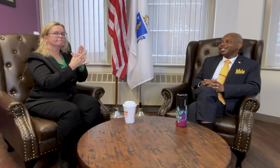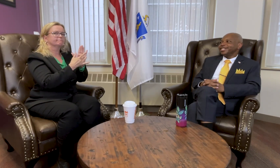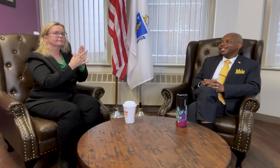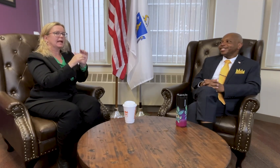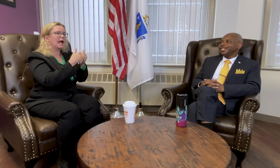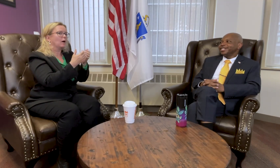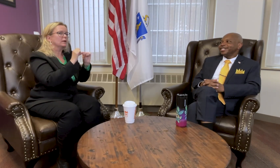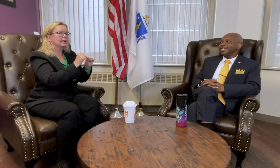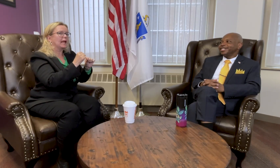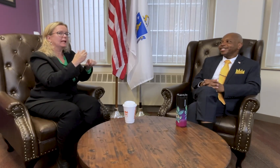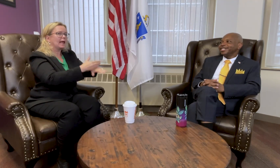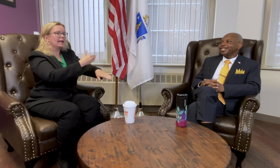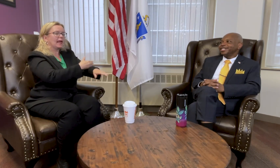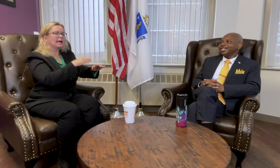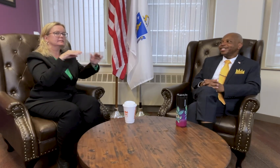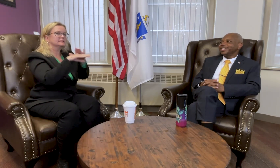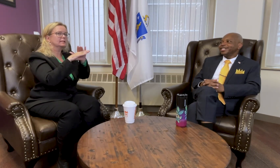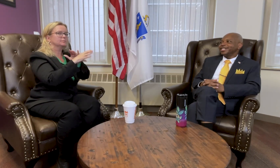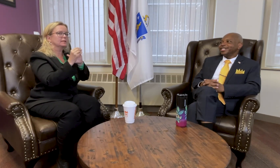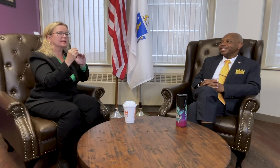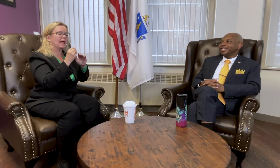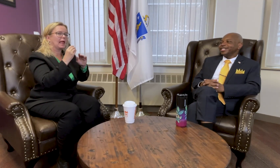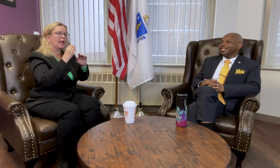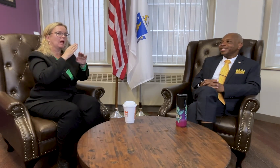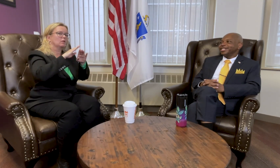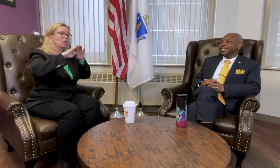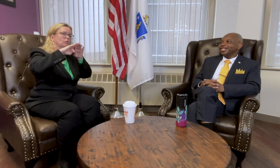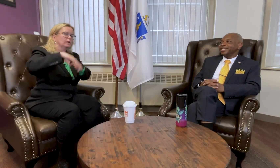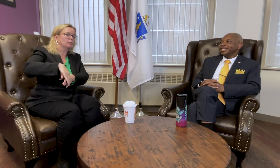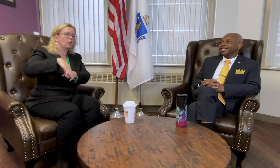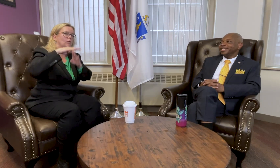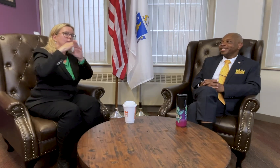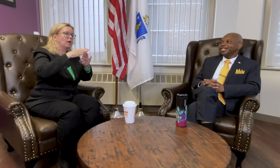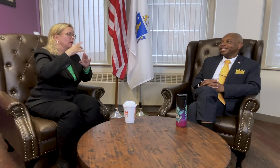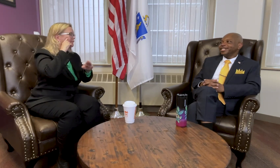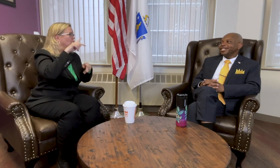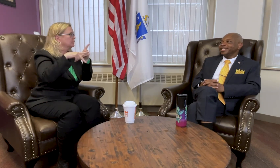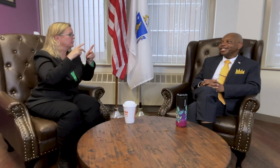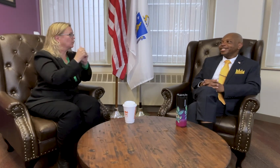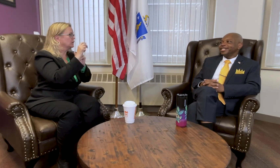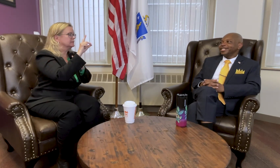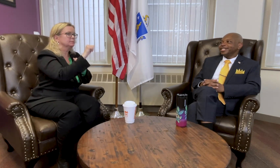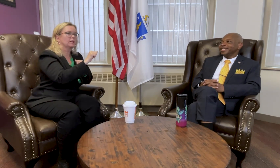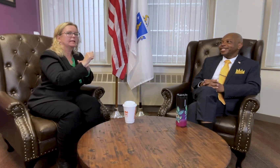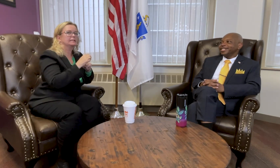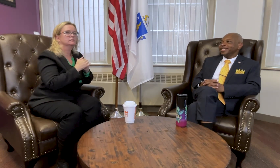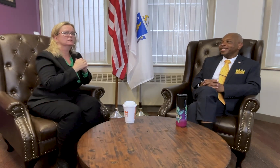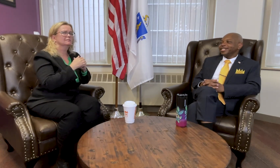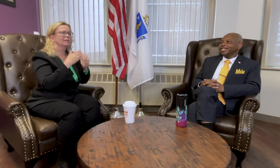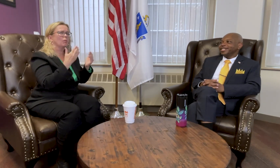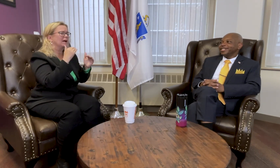in enhancing accessibility and removing barriers for persons with disabilities,